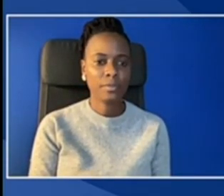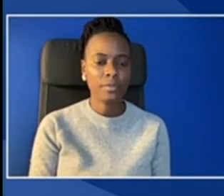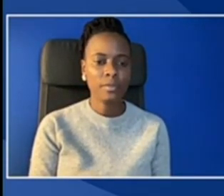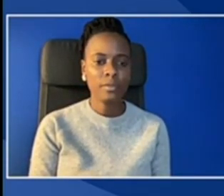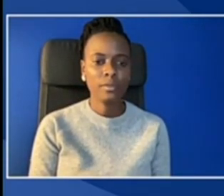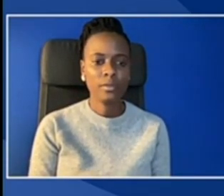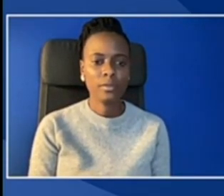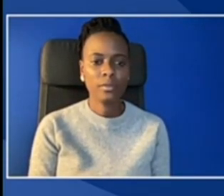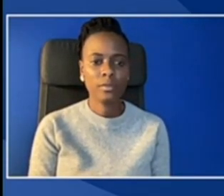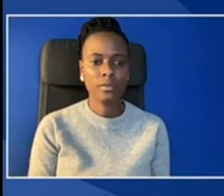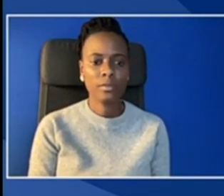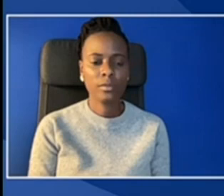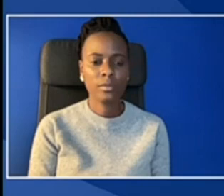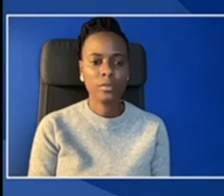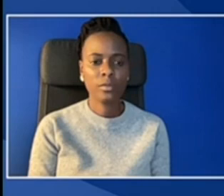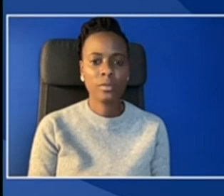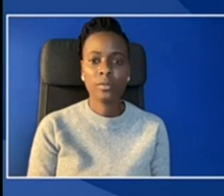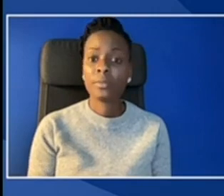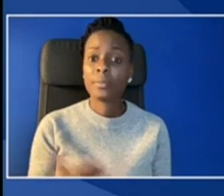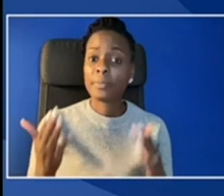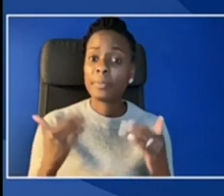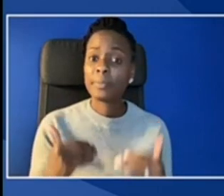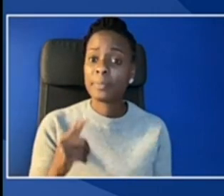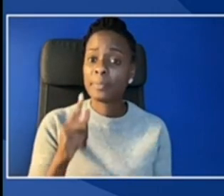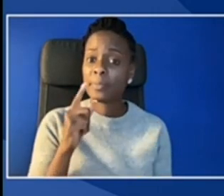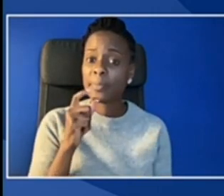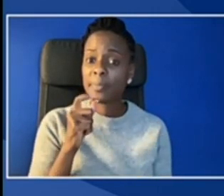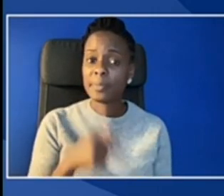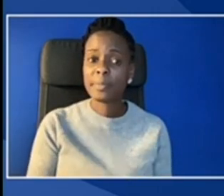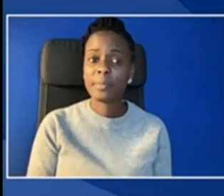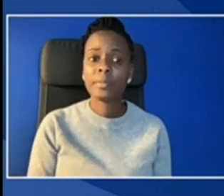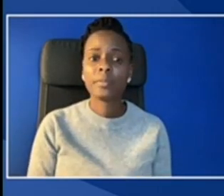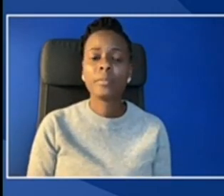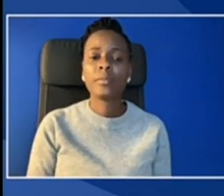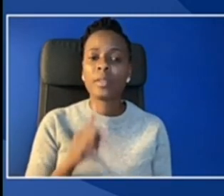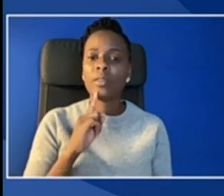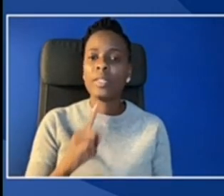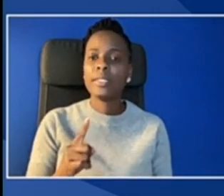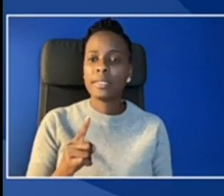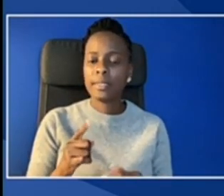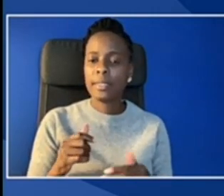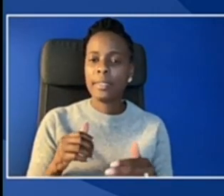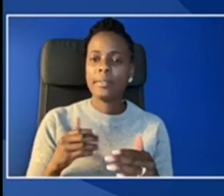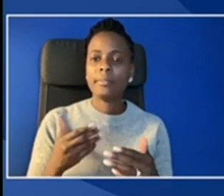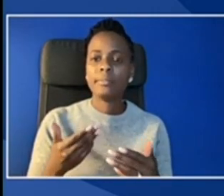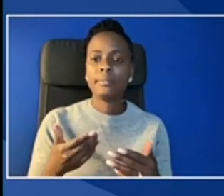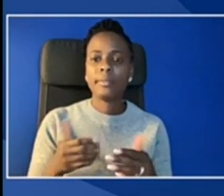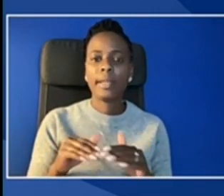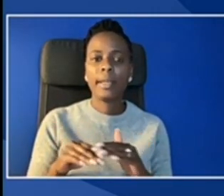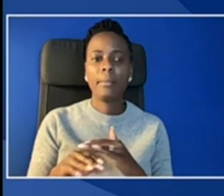Brady, who do we have next? Alright. I just submitted Terry Dodd, who's- he is speaking on behalf of himself.